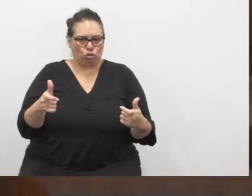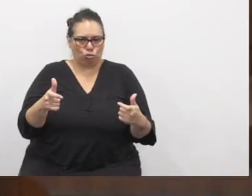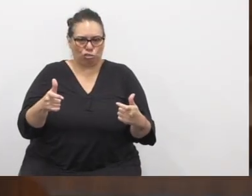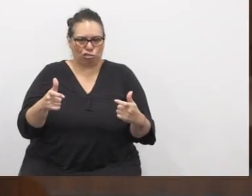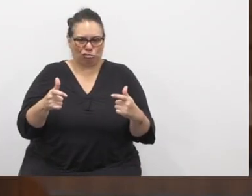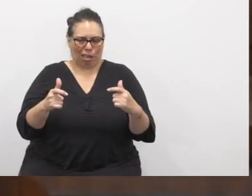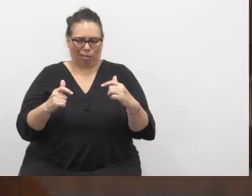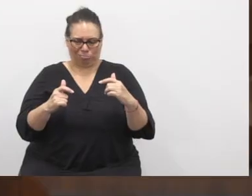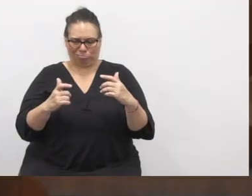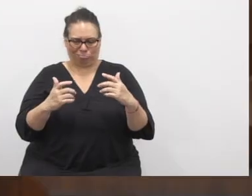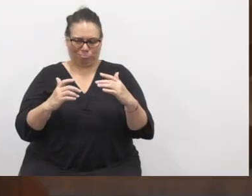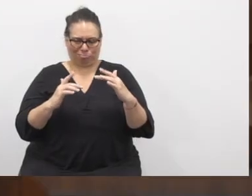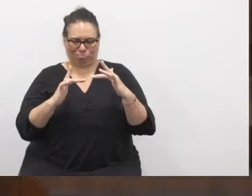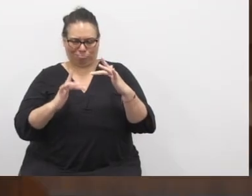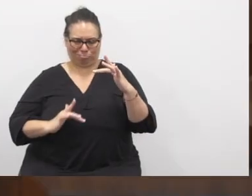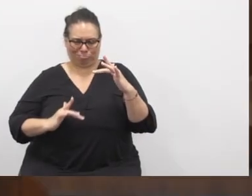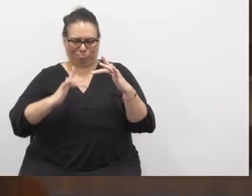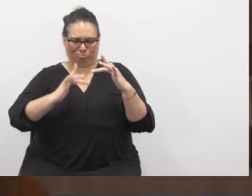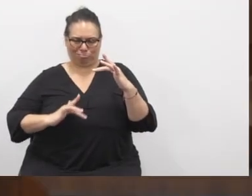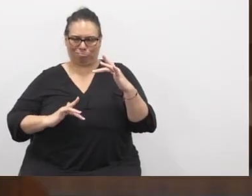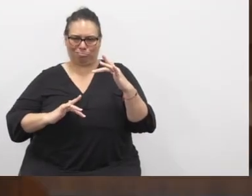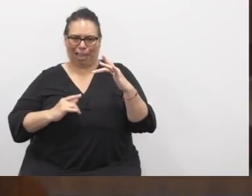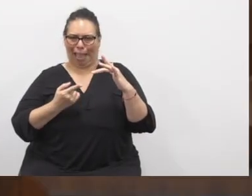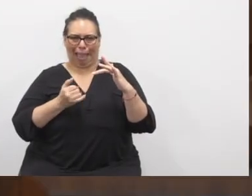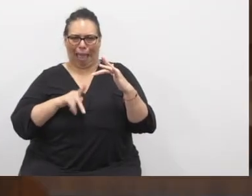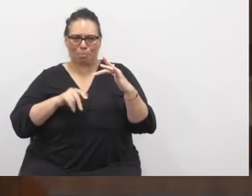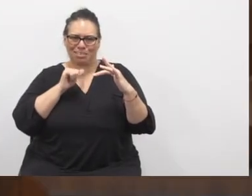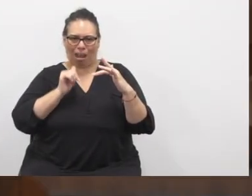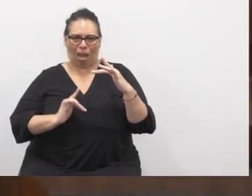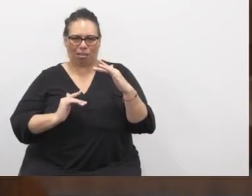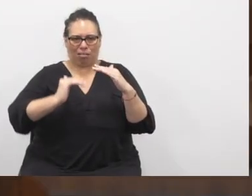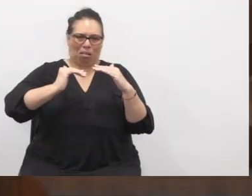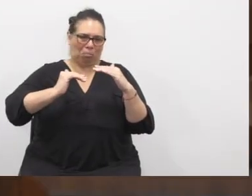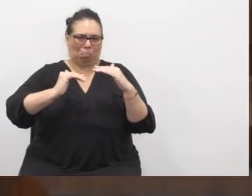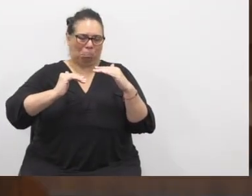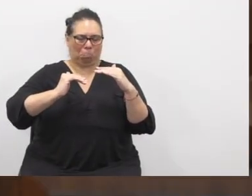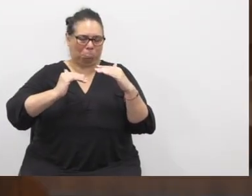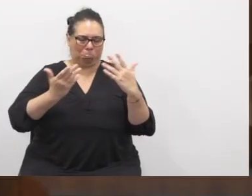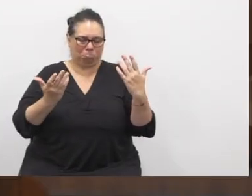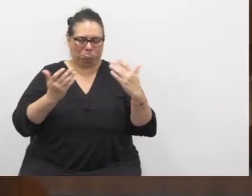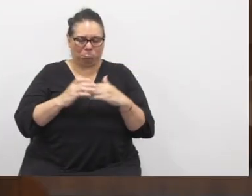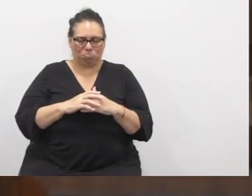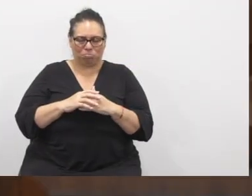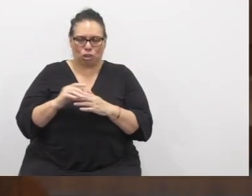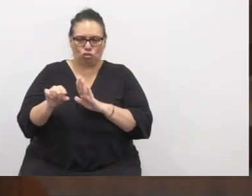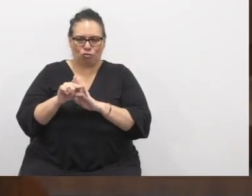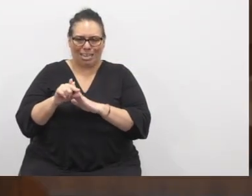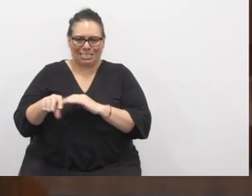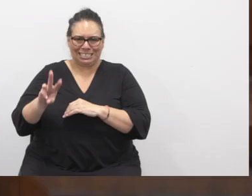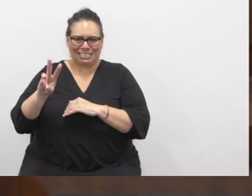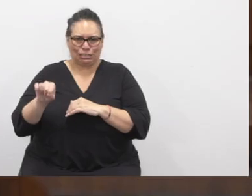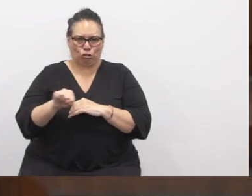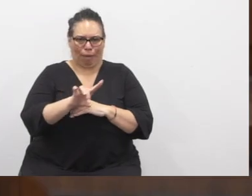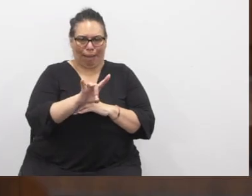Three, 4%, 5% is the highest at grades six to eight. So I'm curious,